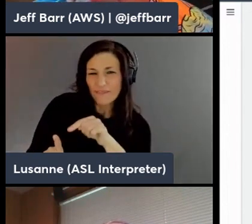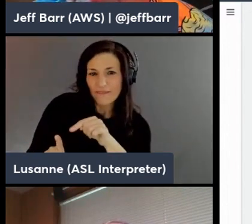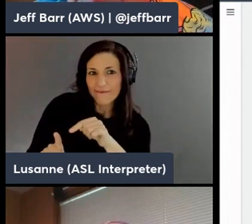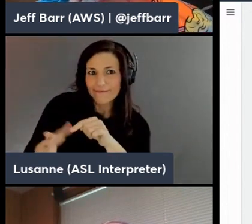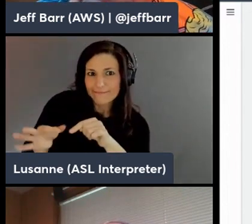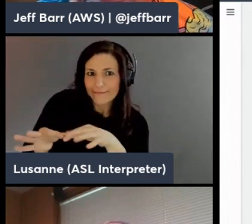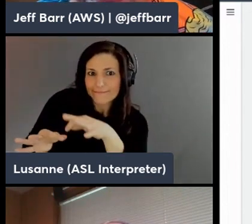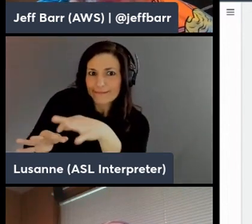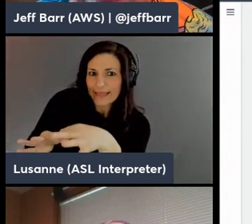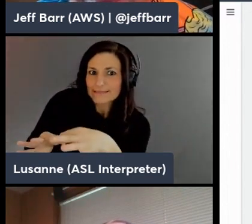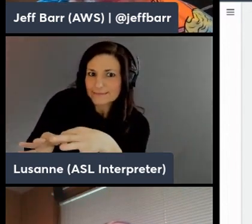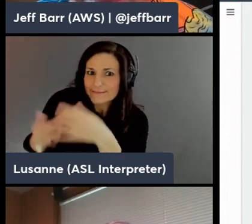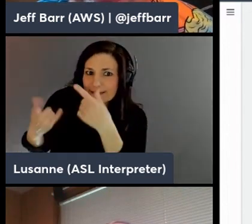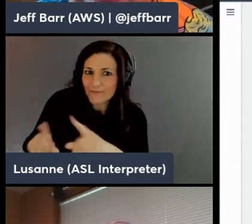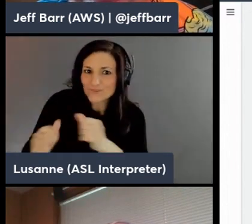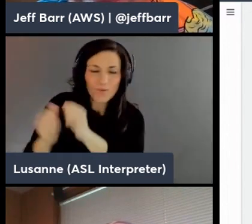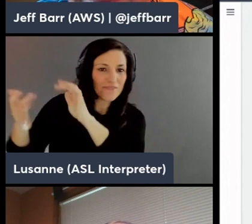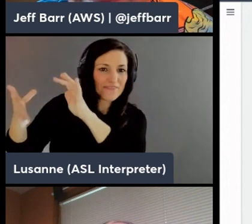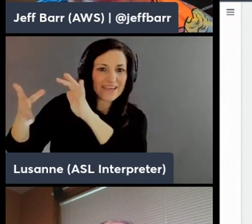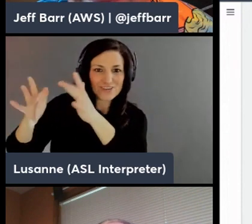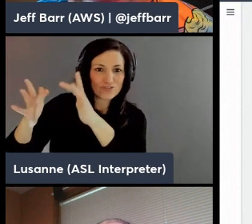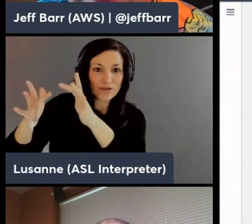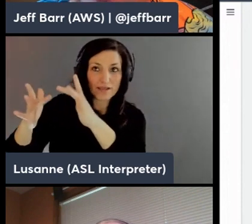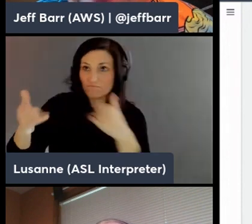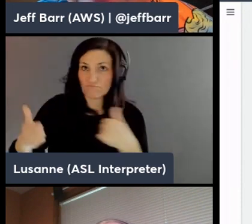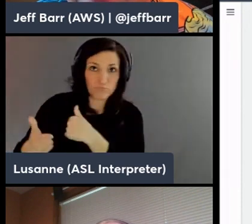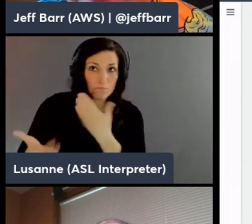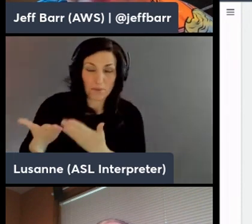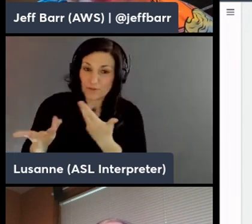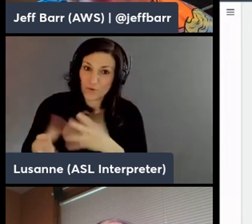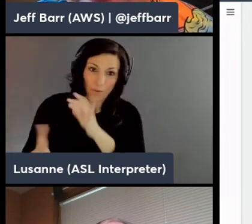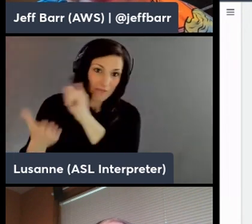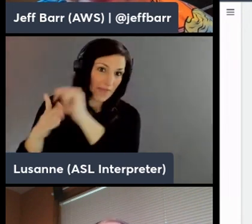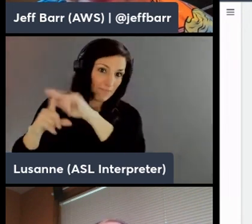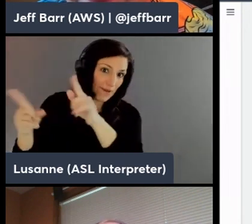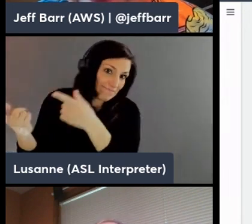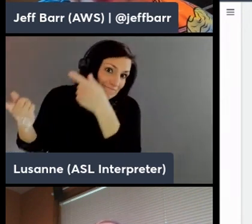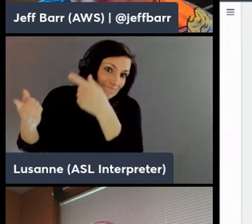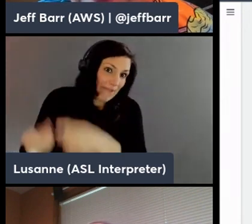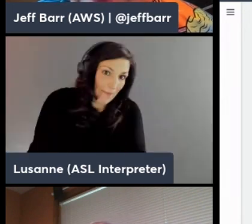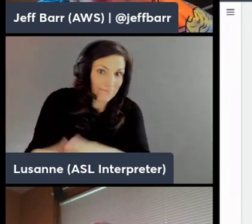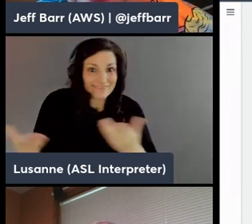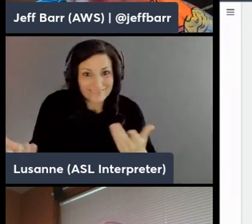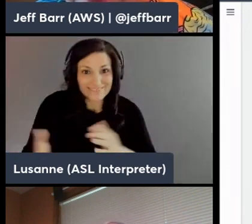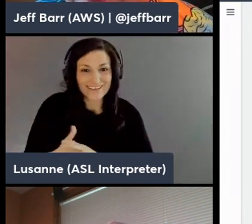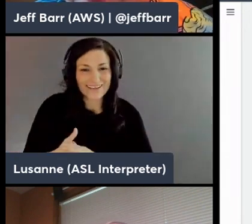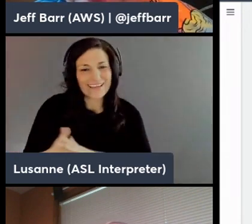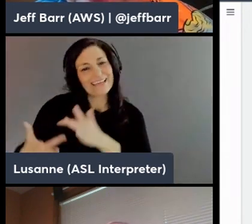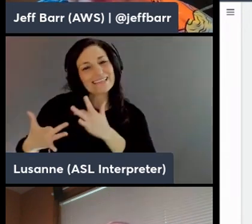you know, without our desire or want. You know, generally, that internet latency is much higher.